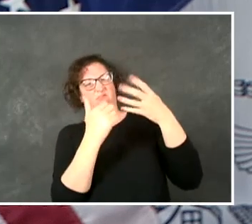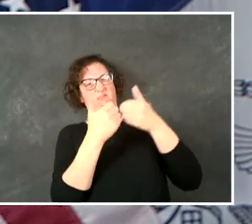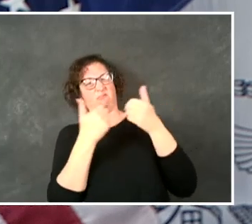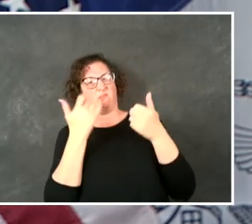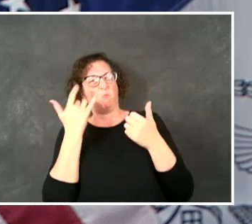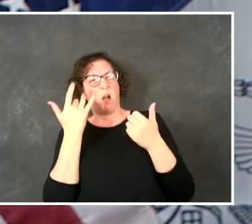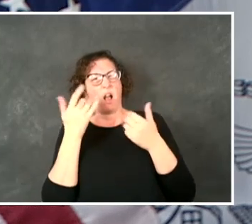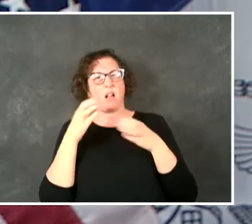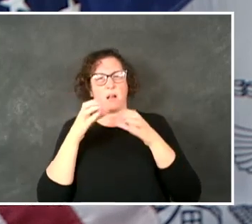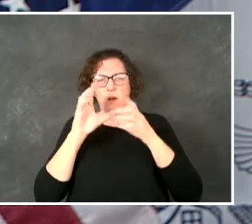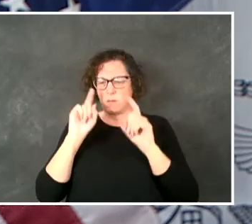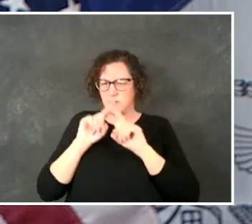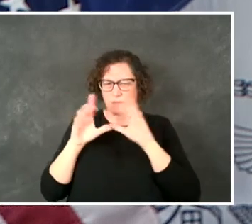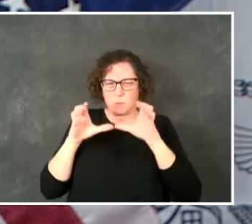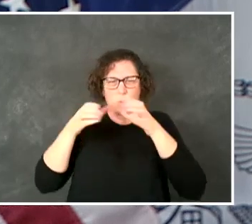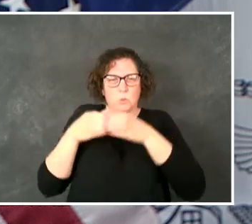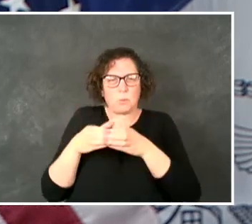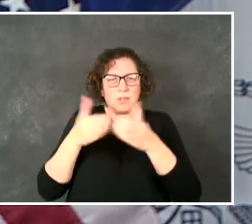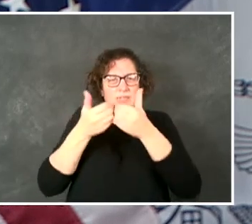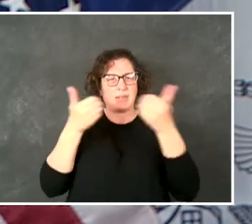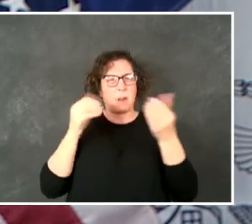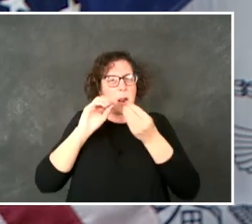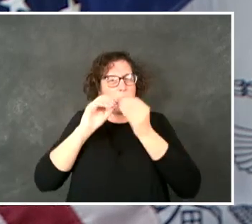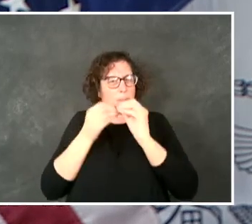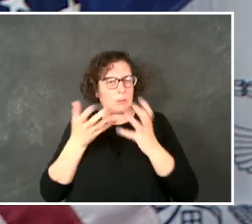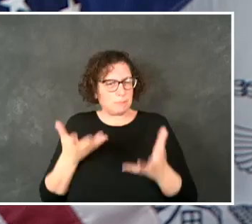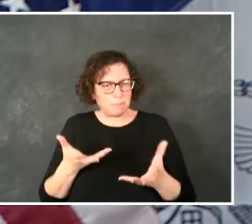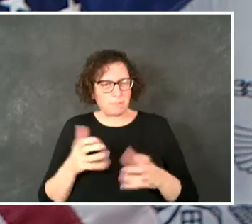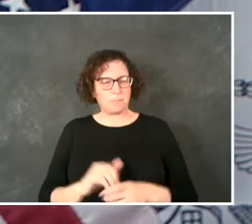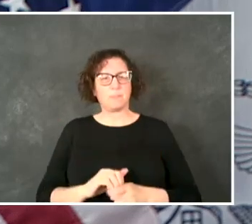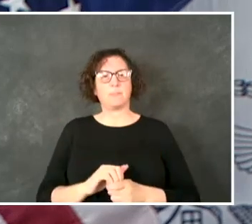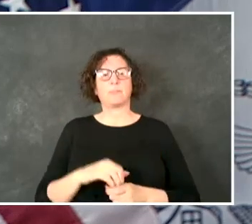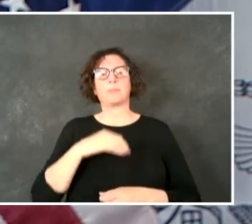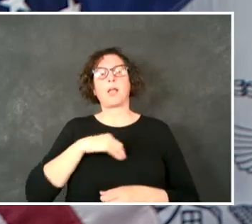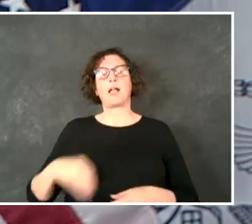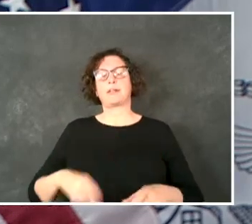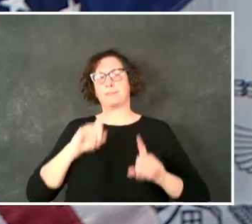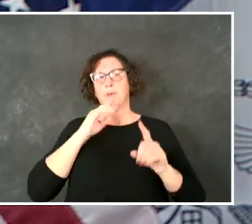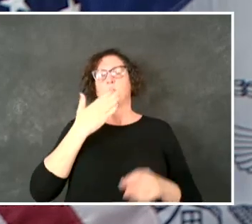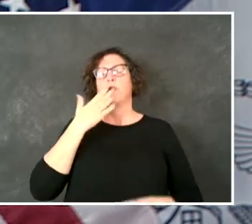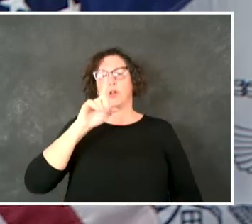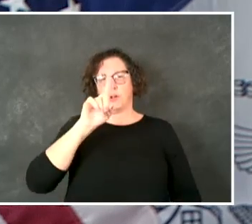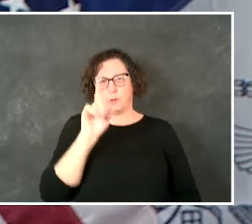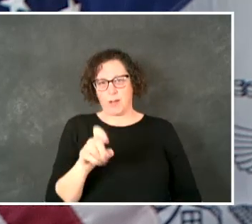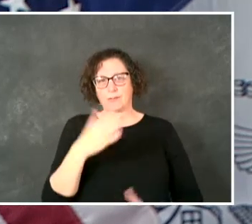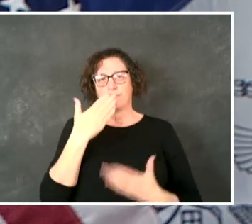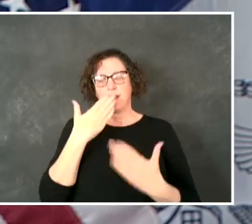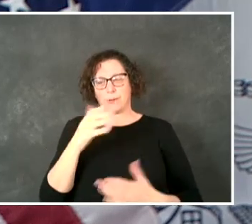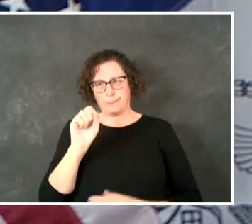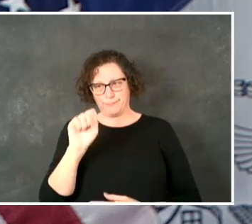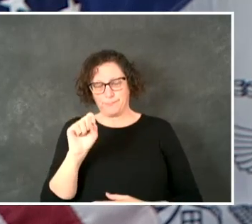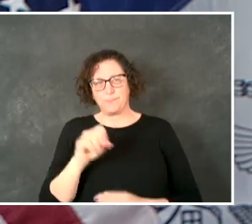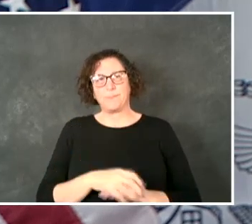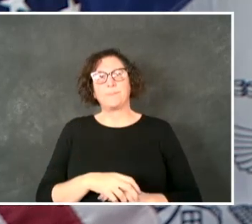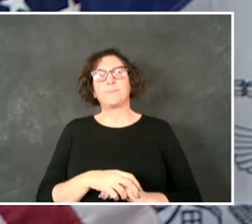CAN TELLME HOW MANY TESTS OR IS THAT A SPECIAL GROUP OFPEPLOE. I'M TRYING TO UNDERSTAND WHY